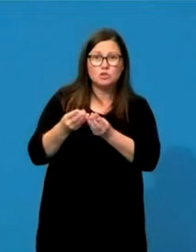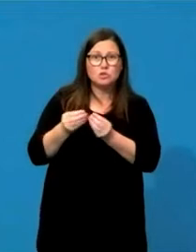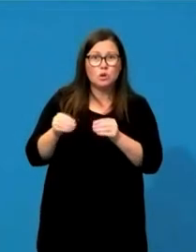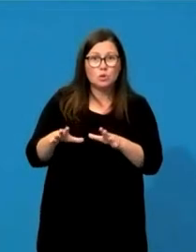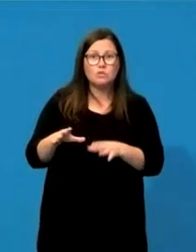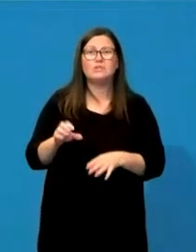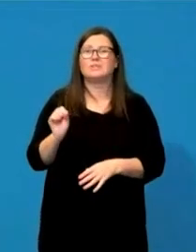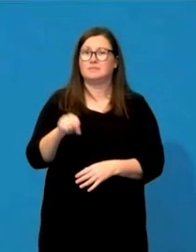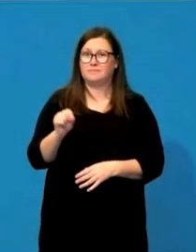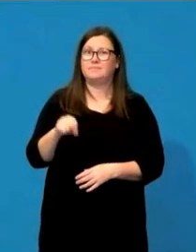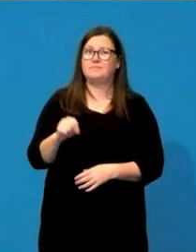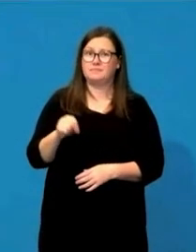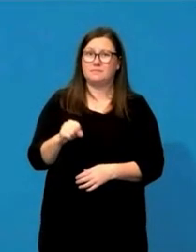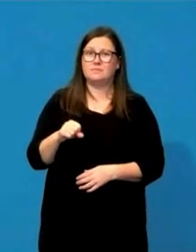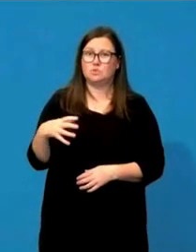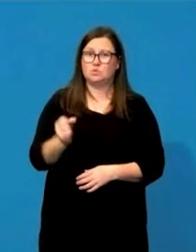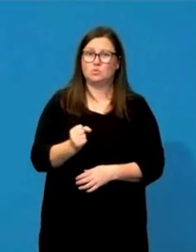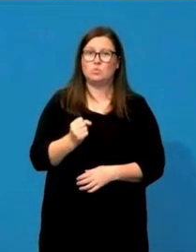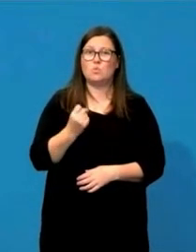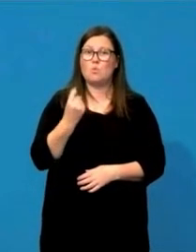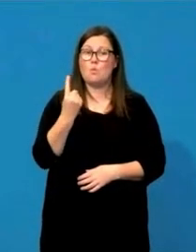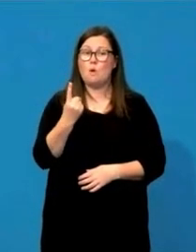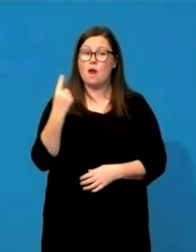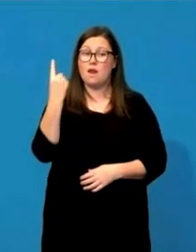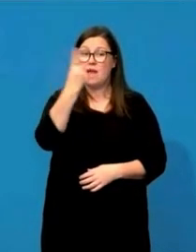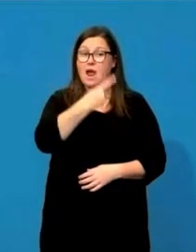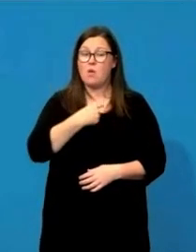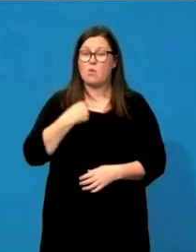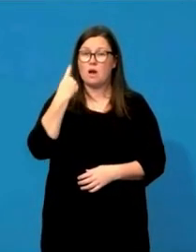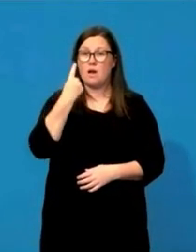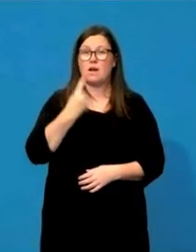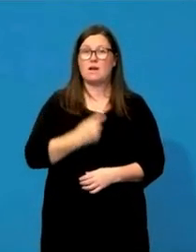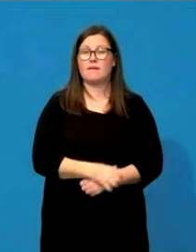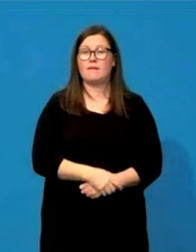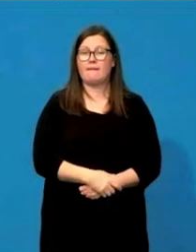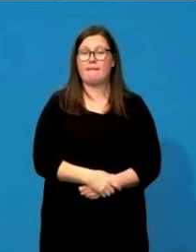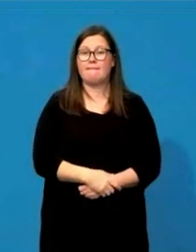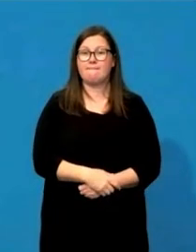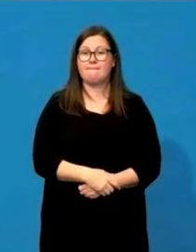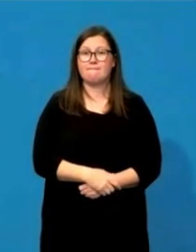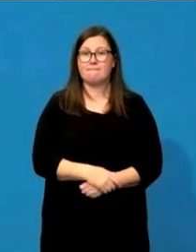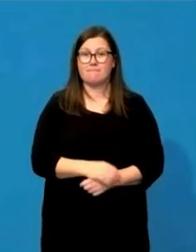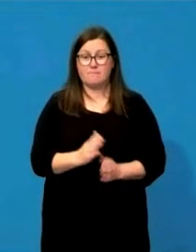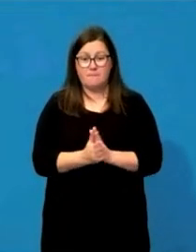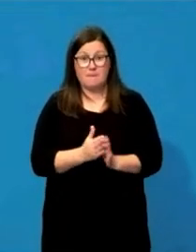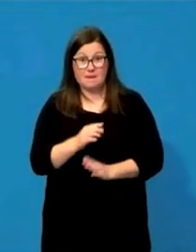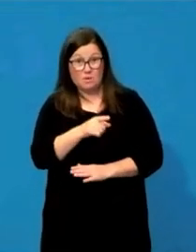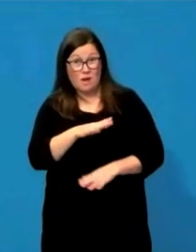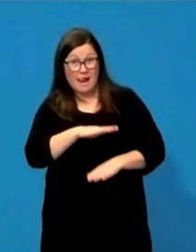An hour. MS TARRAGO: And did that affect you getting to work? Oh, I was there.